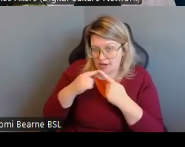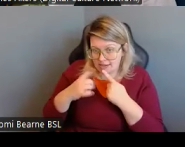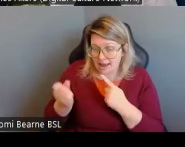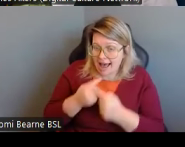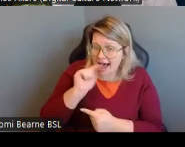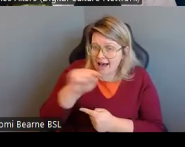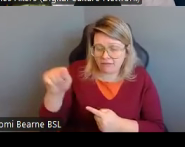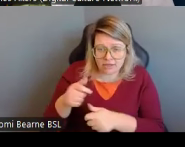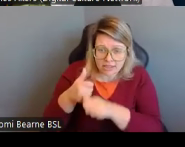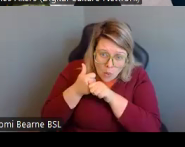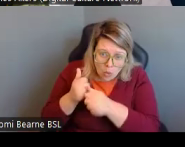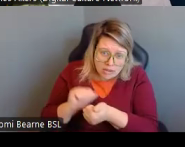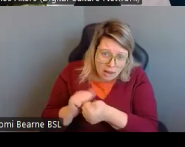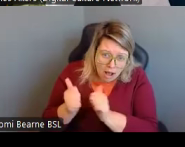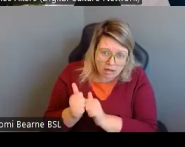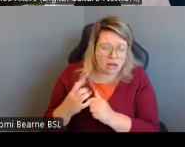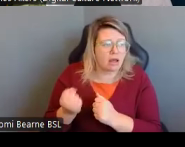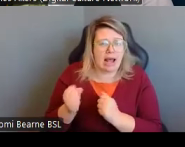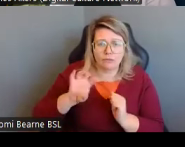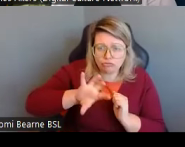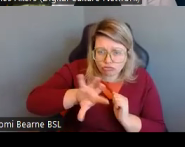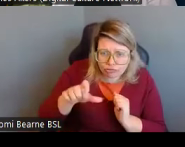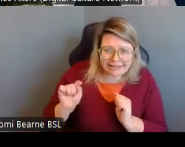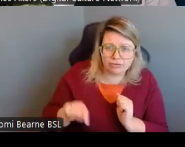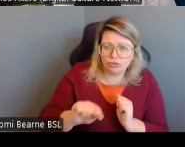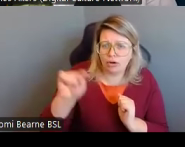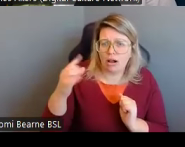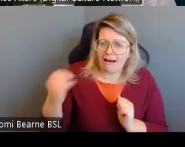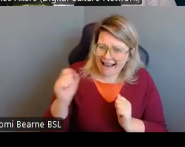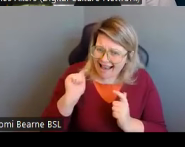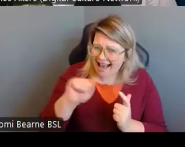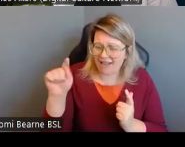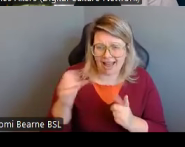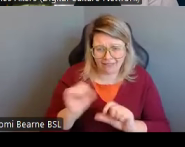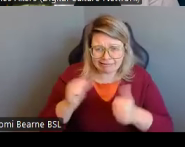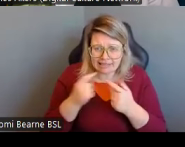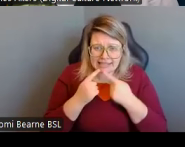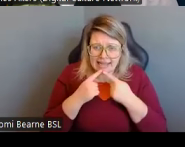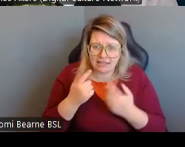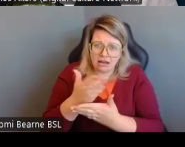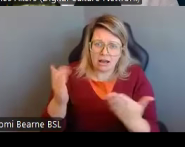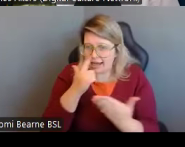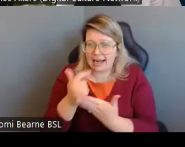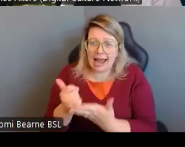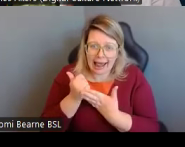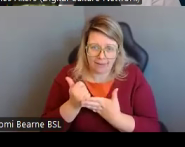There are different regional things going on. There's really good data out there that might feed in and help you form the actions that you're doing.